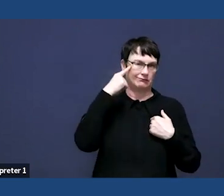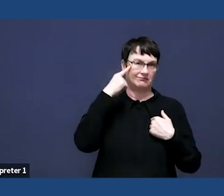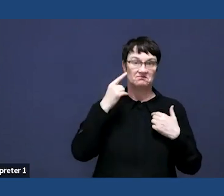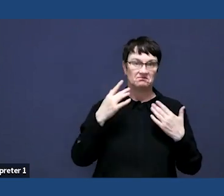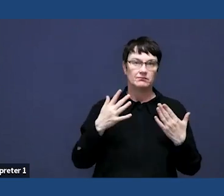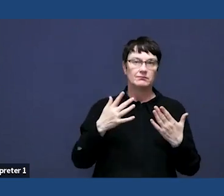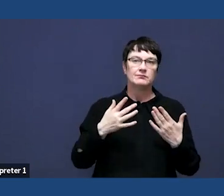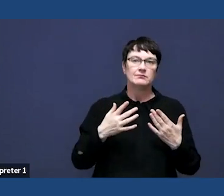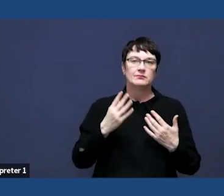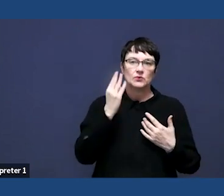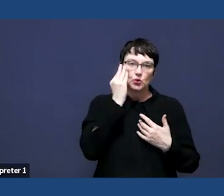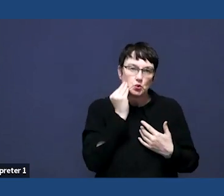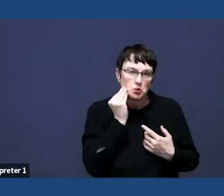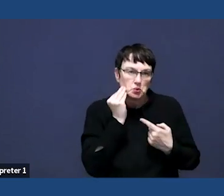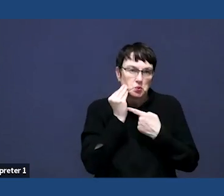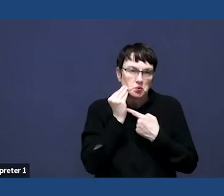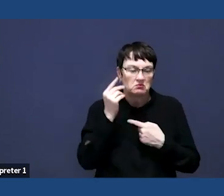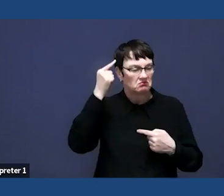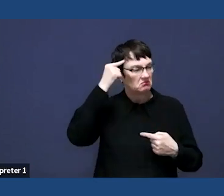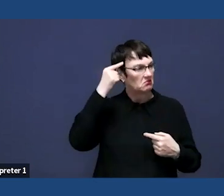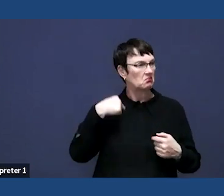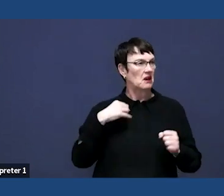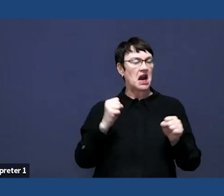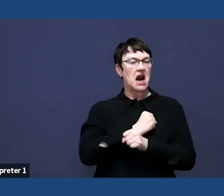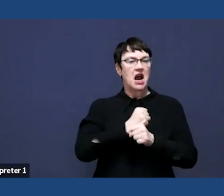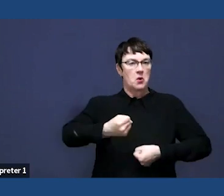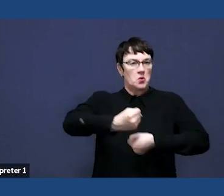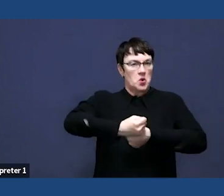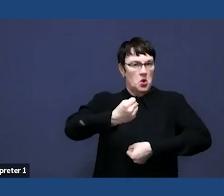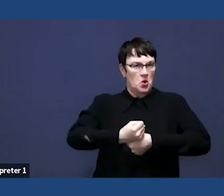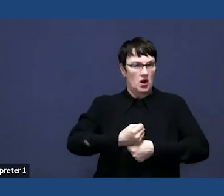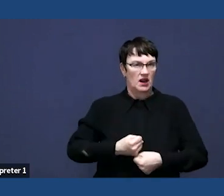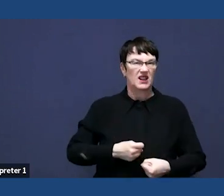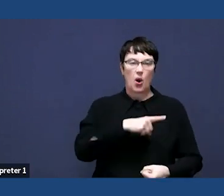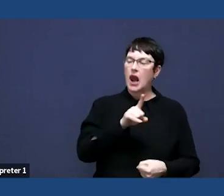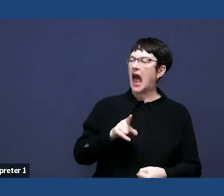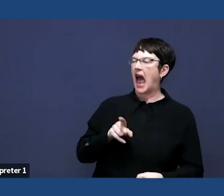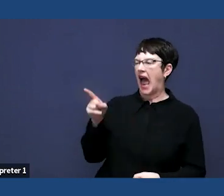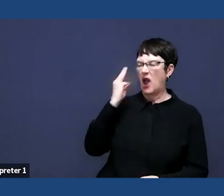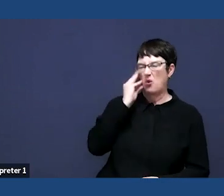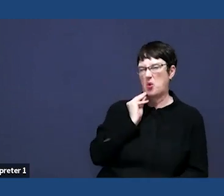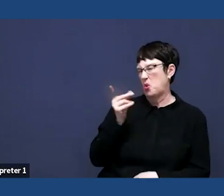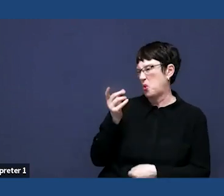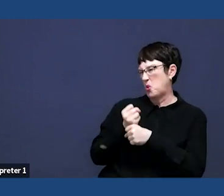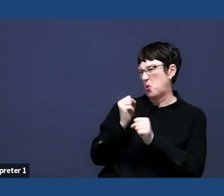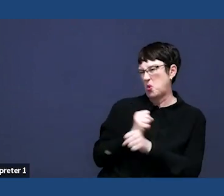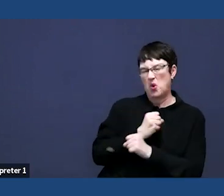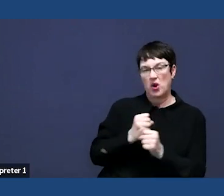which I don't agree with. And we have the science behind it. We've gained a lot of capacity.